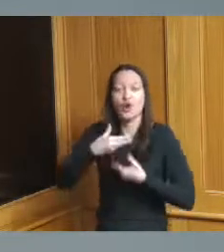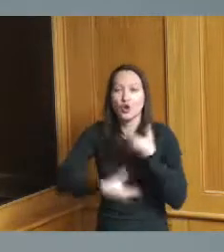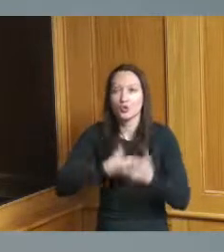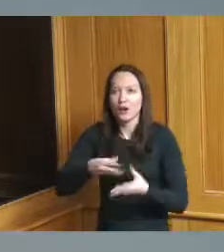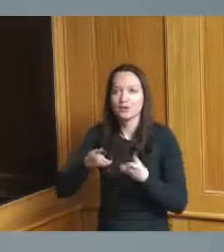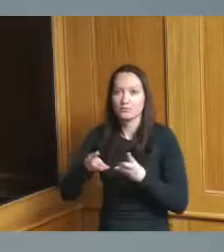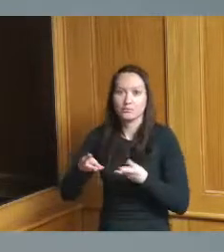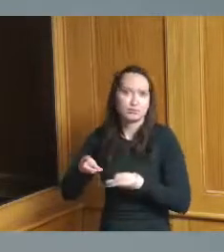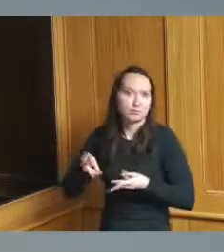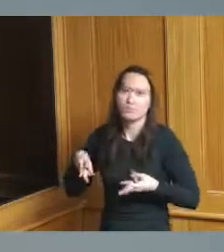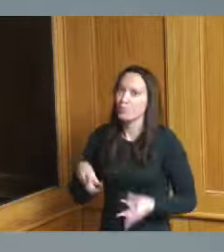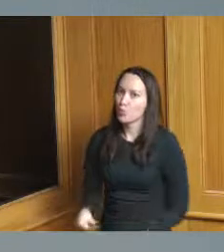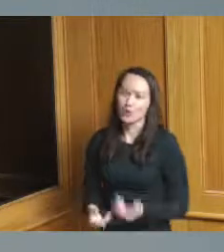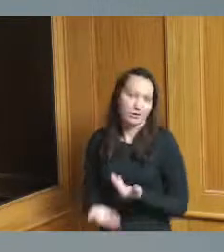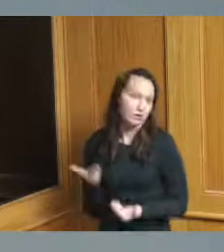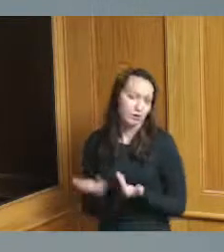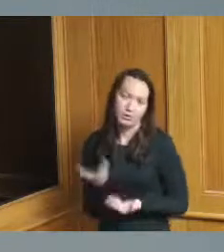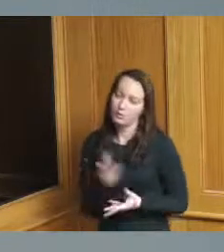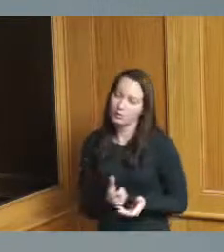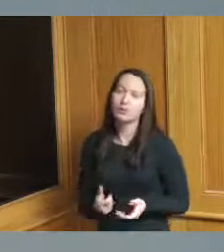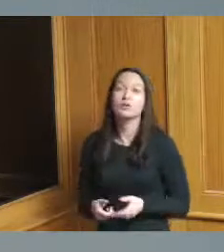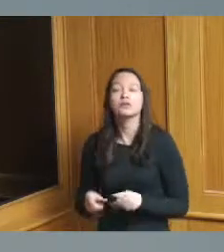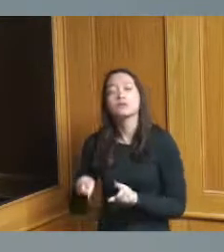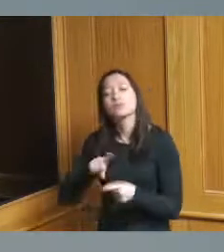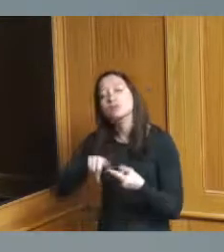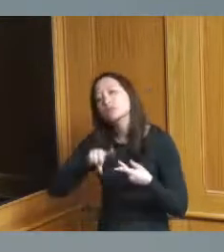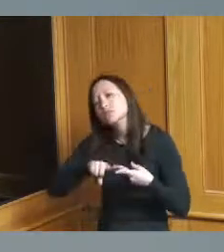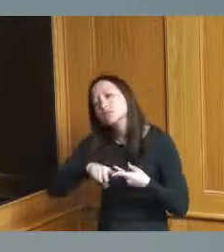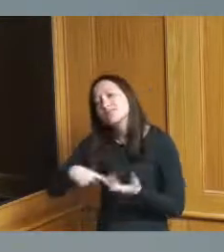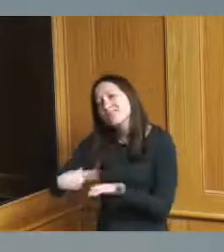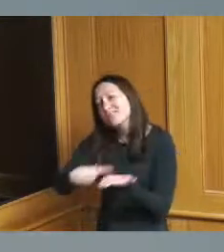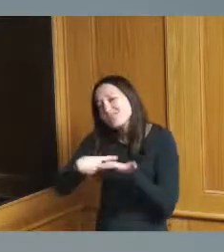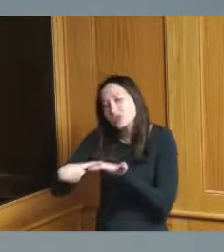easier and maybe more importantly into the point of the discussion that we've had just over the